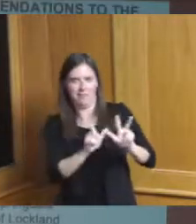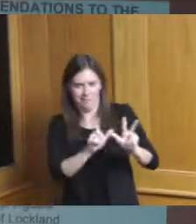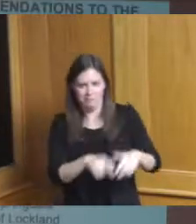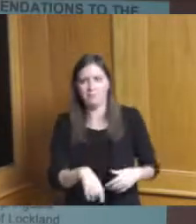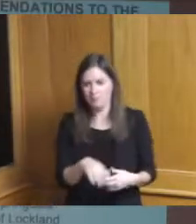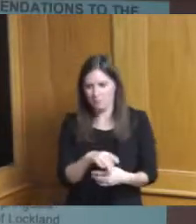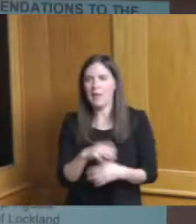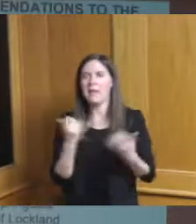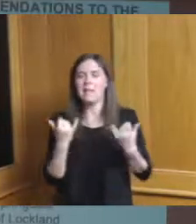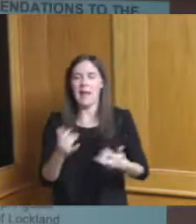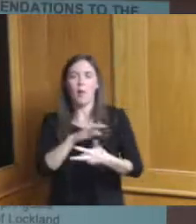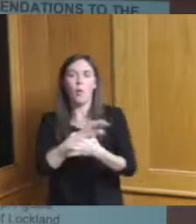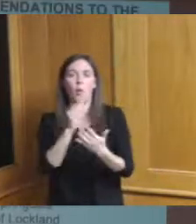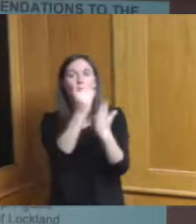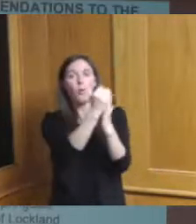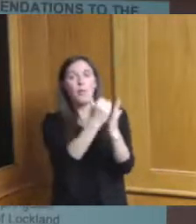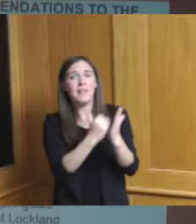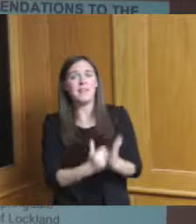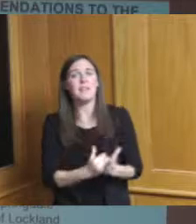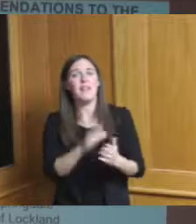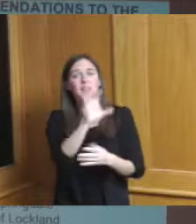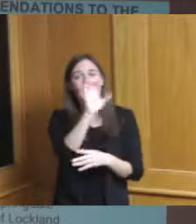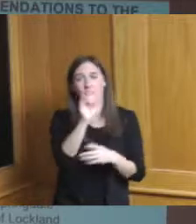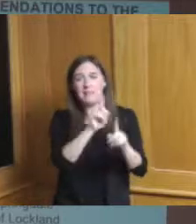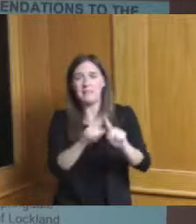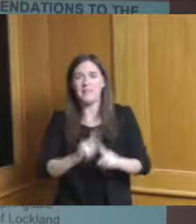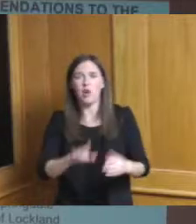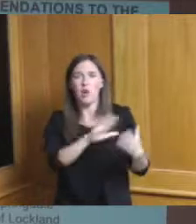the companies and the communities that they're located in and the recommendations from the TIRC